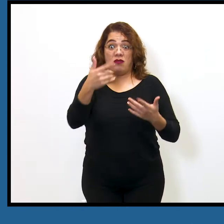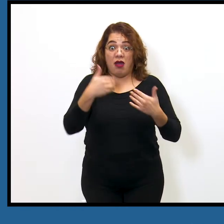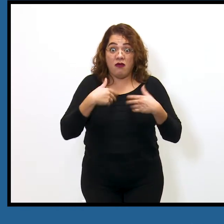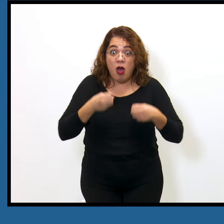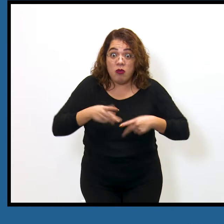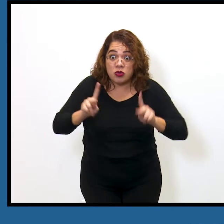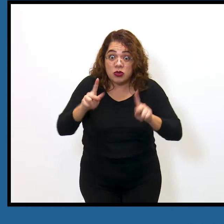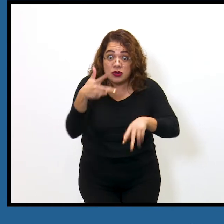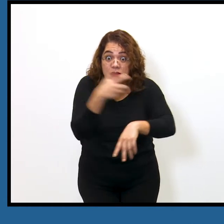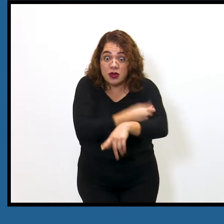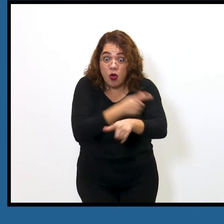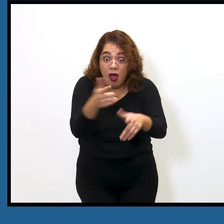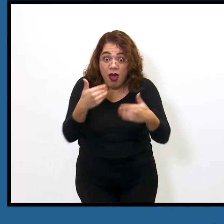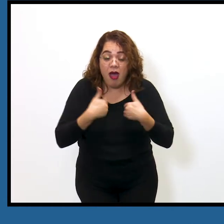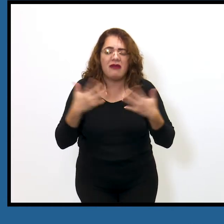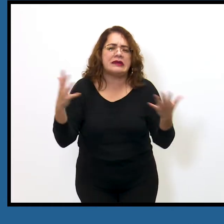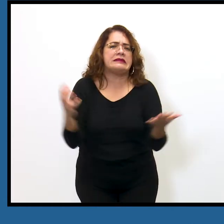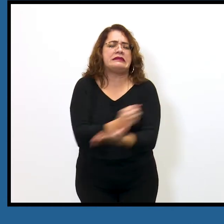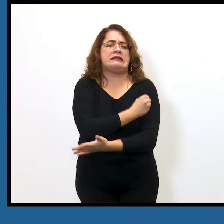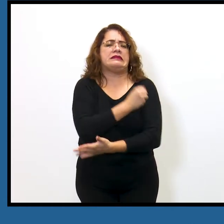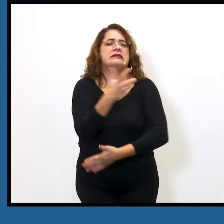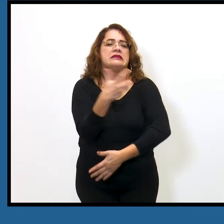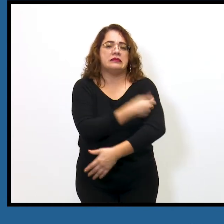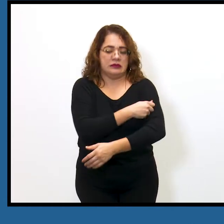so I'd also like to share a little bit more about our city's testing efforts.